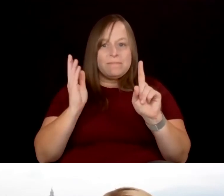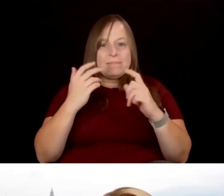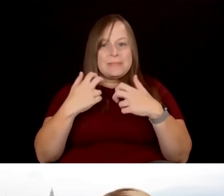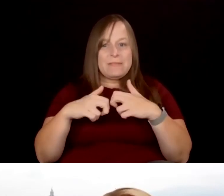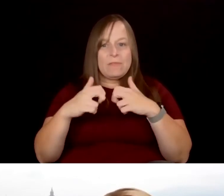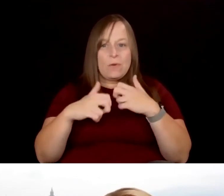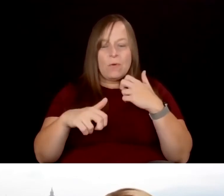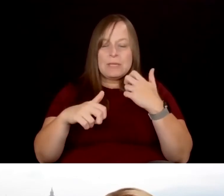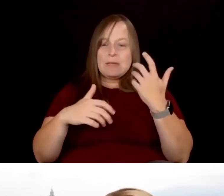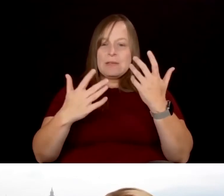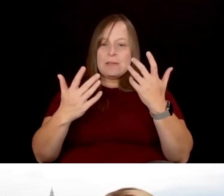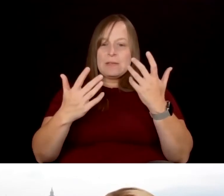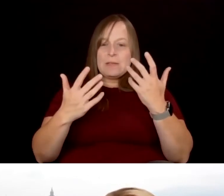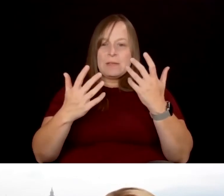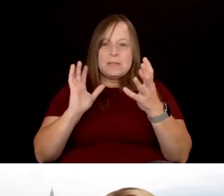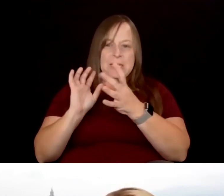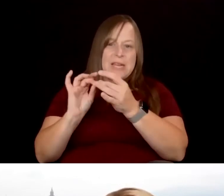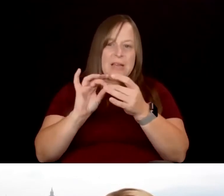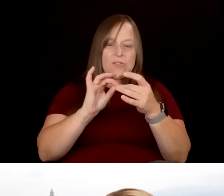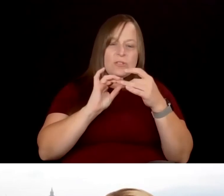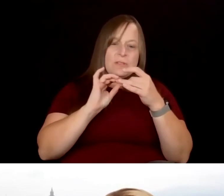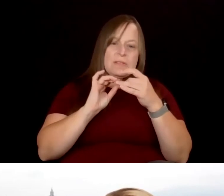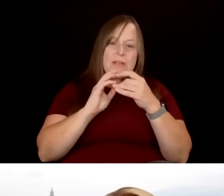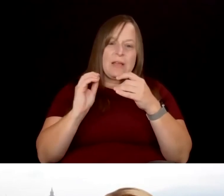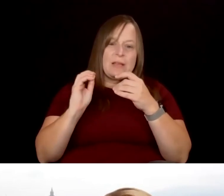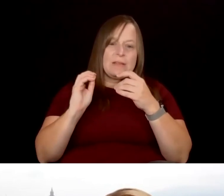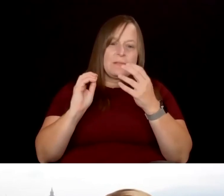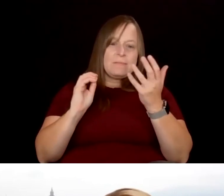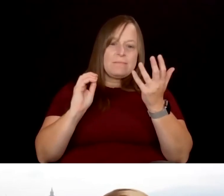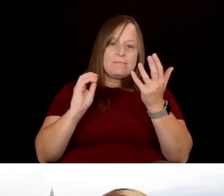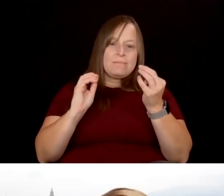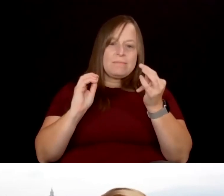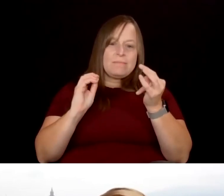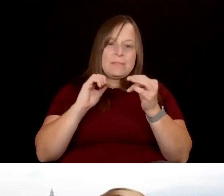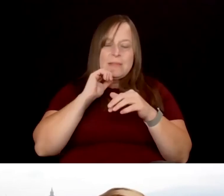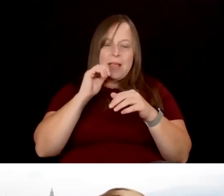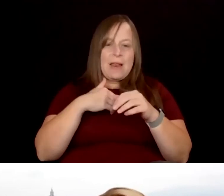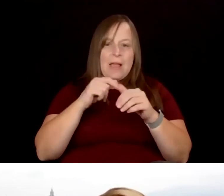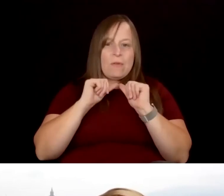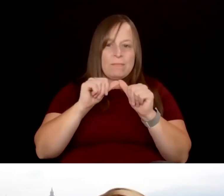of making connections, and the not having permanent addresses sometimes